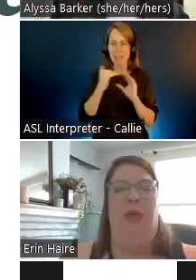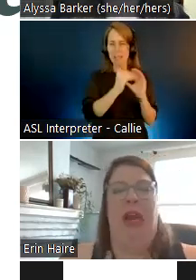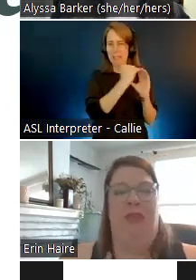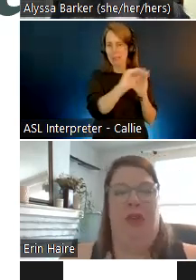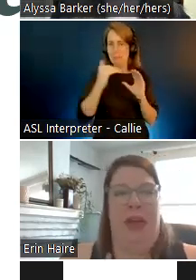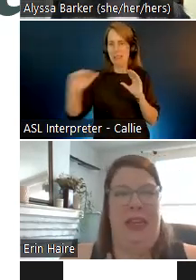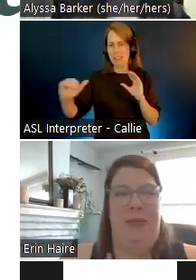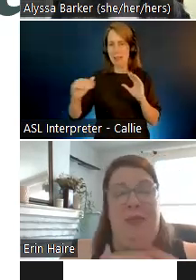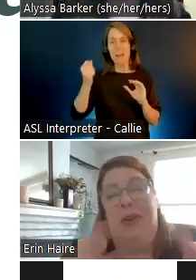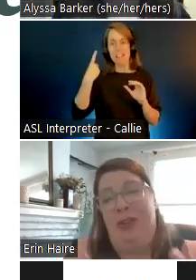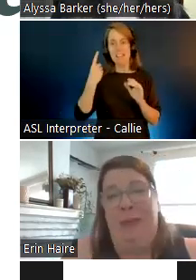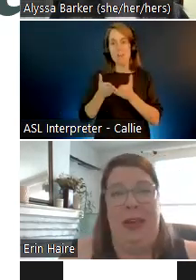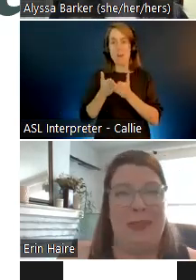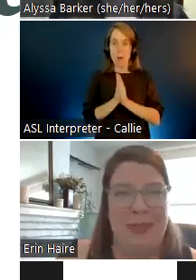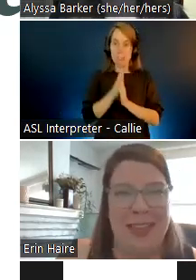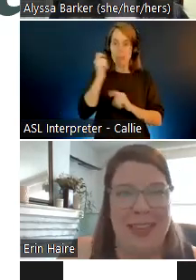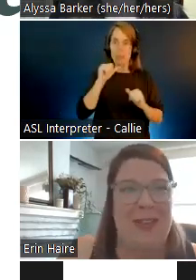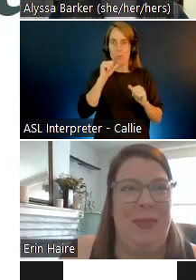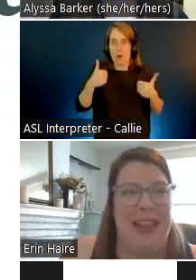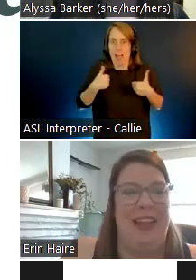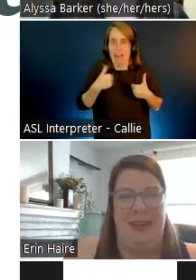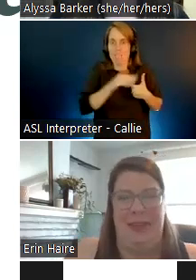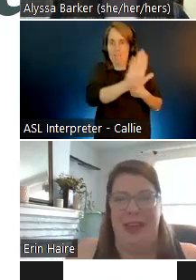are gonna have to request it because we don't have your emails so i'll be glad to do that